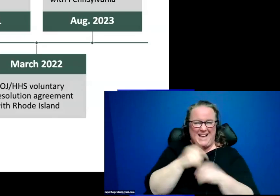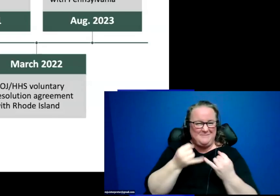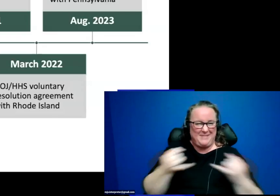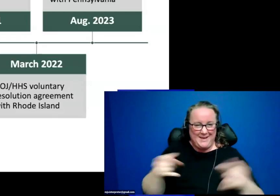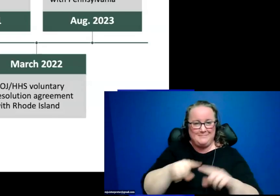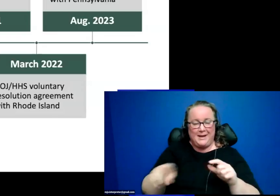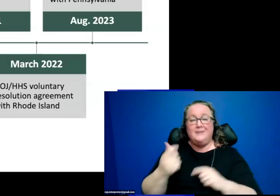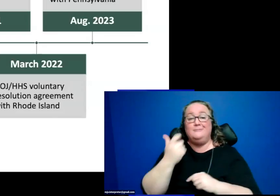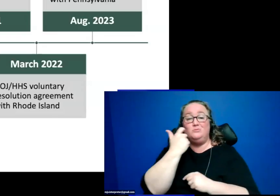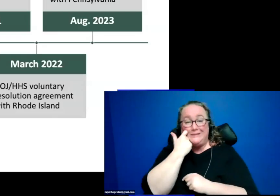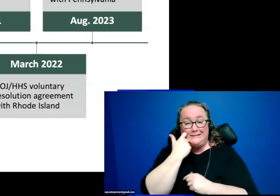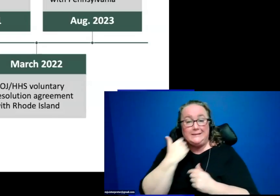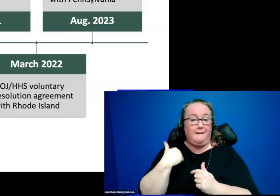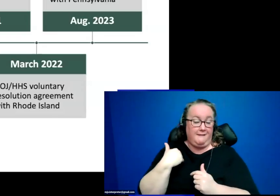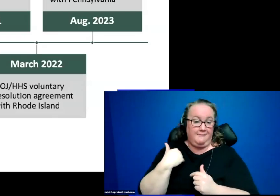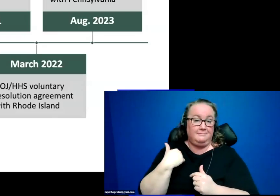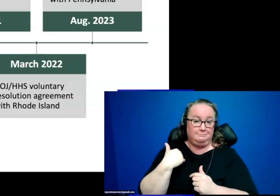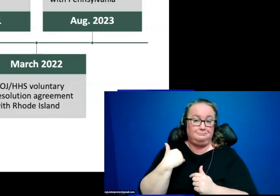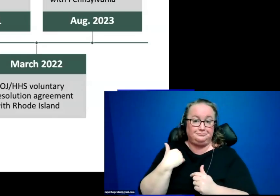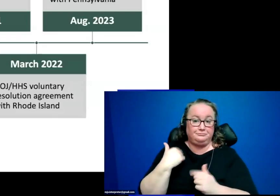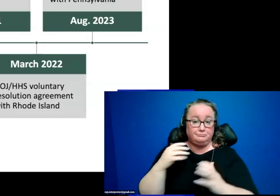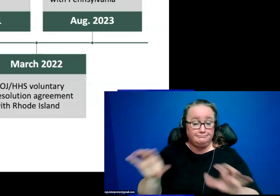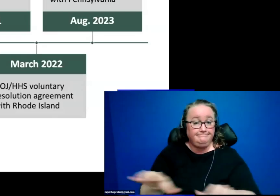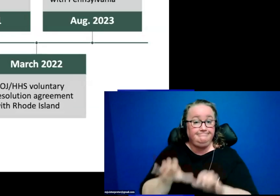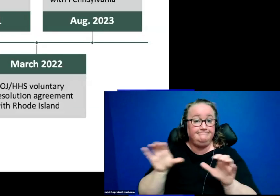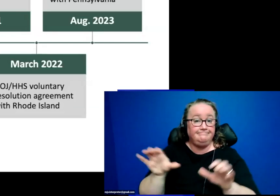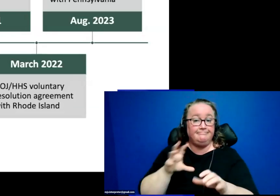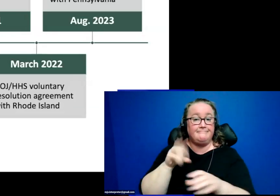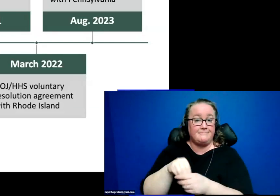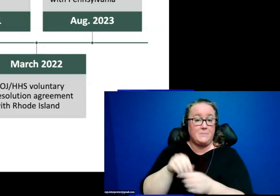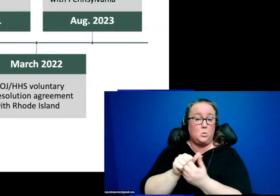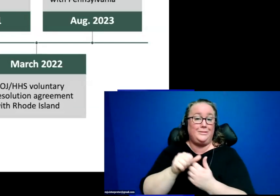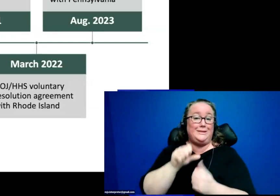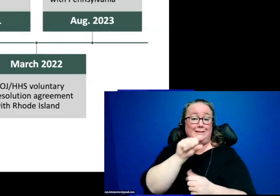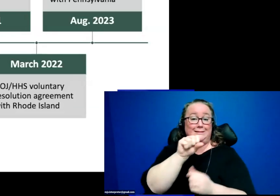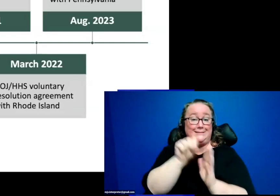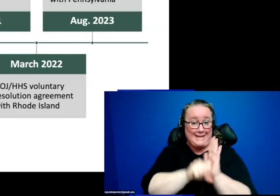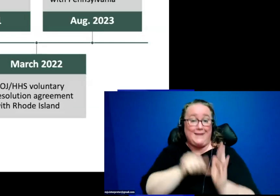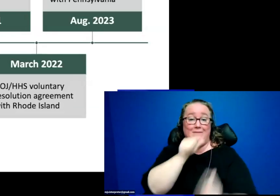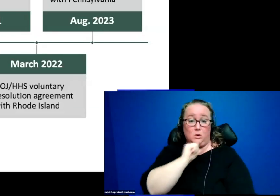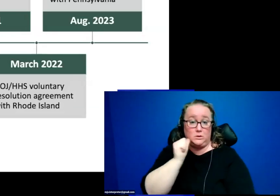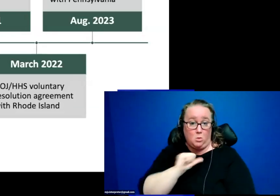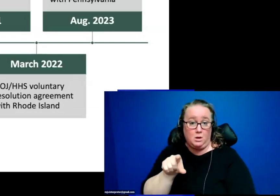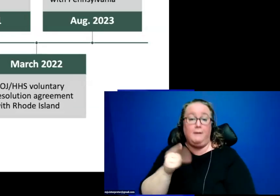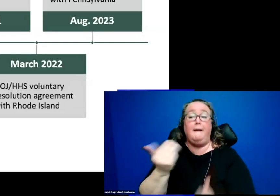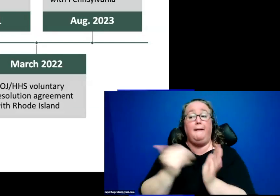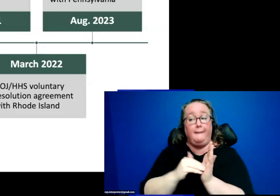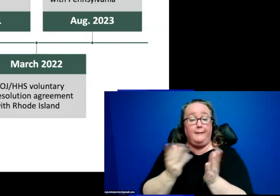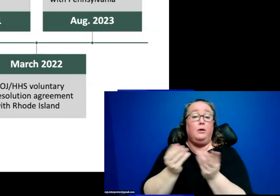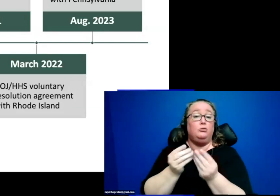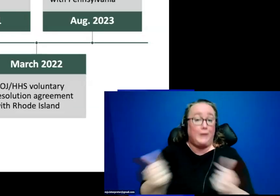but there was a, um, activity with the state of Arizona. Again, another resolution agreement because the State of